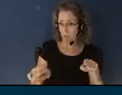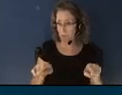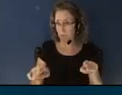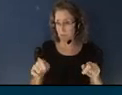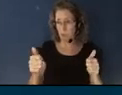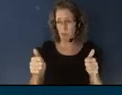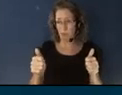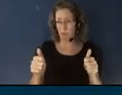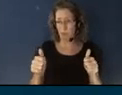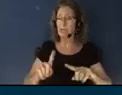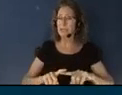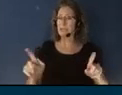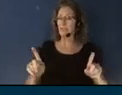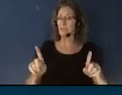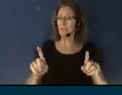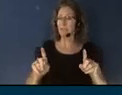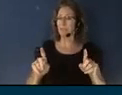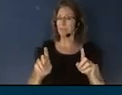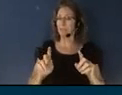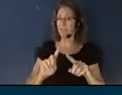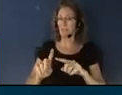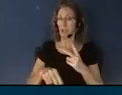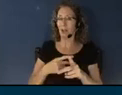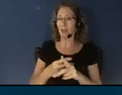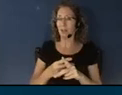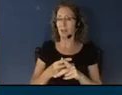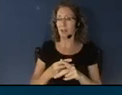It's different for all types that's why. Okay and these Mighty Networks are the